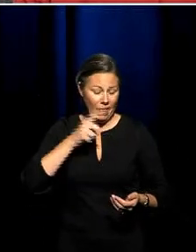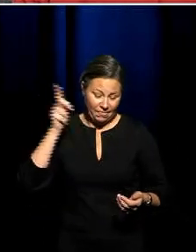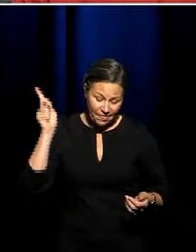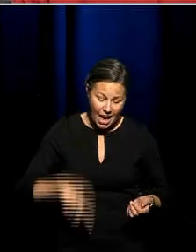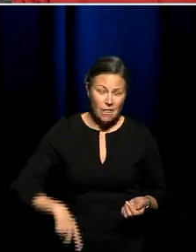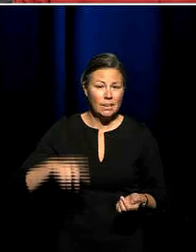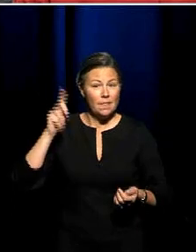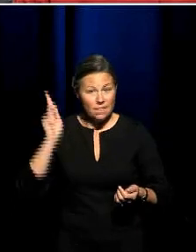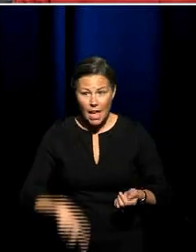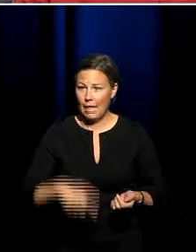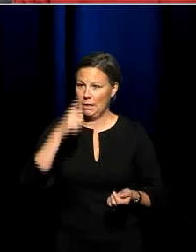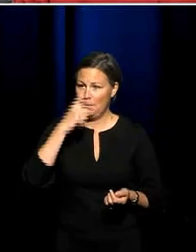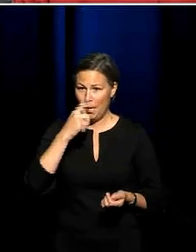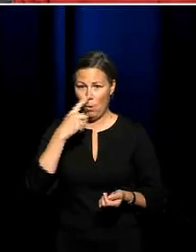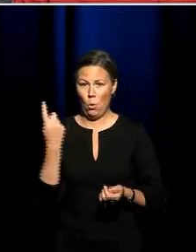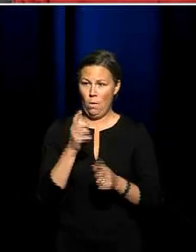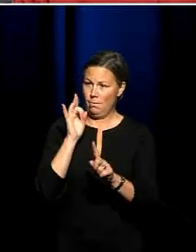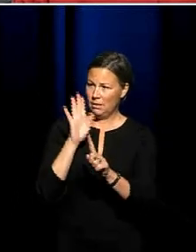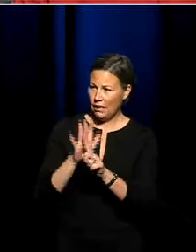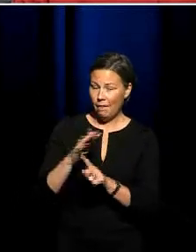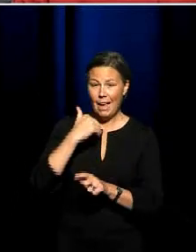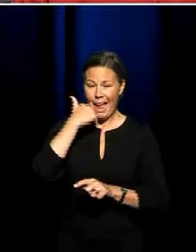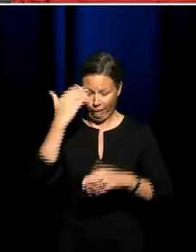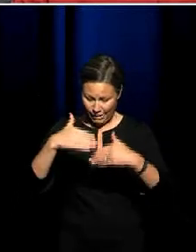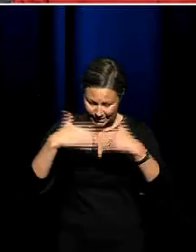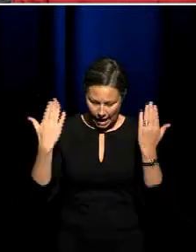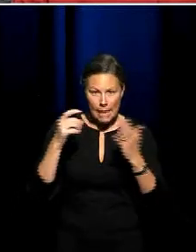of thousands of people who live with disability and who may have experienced